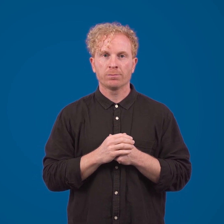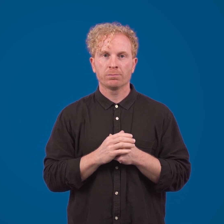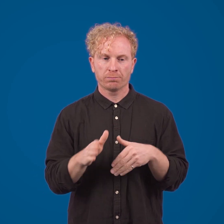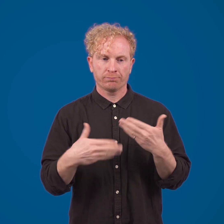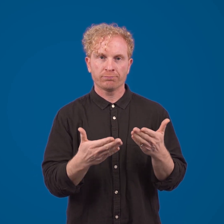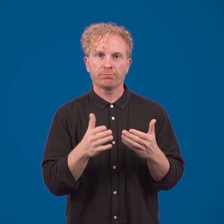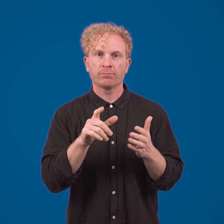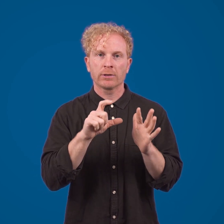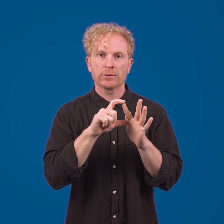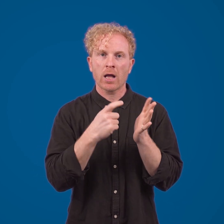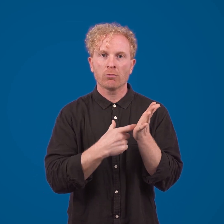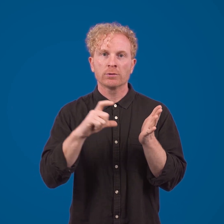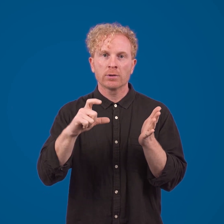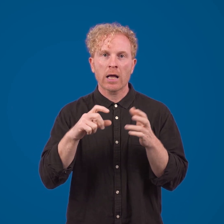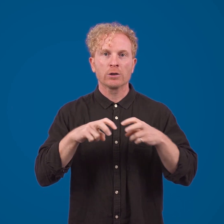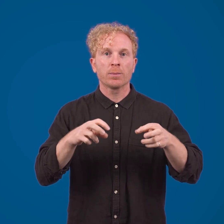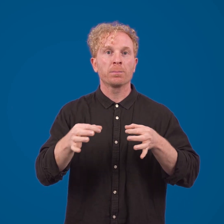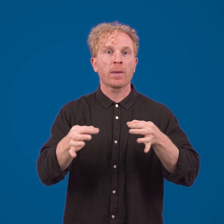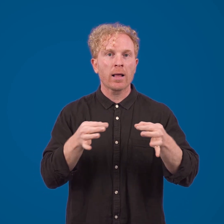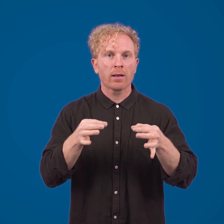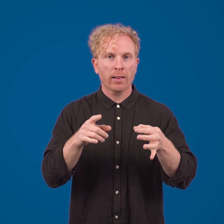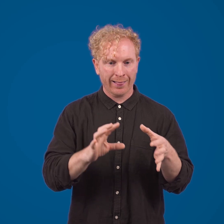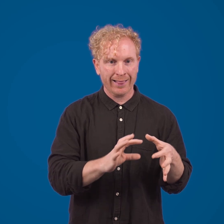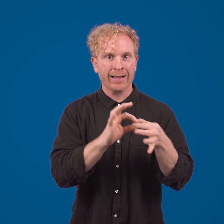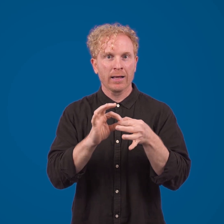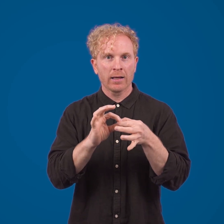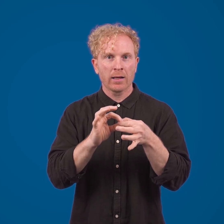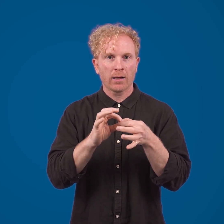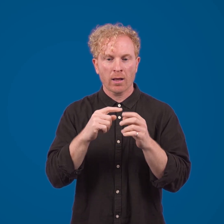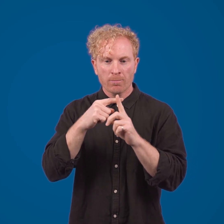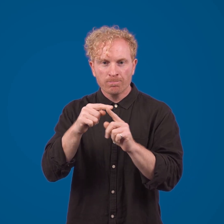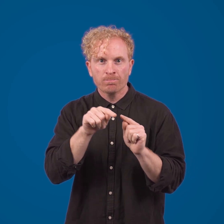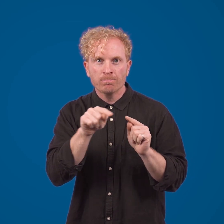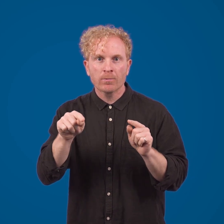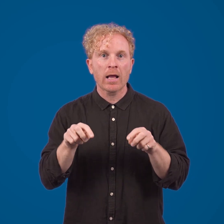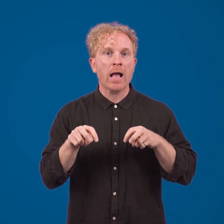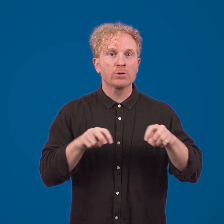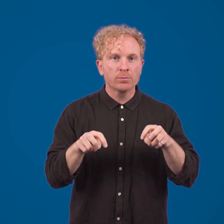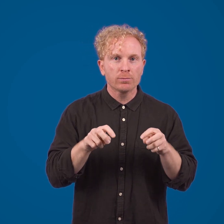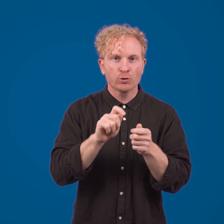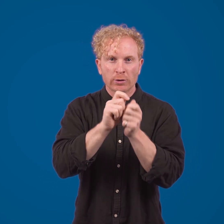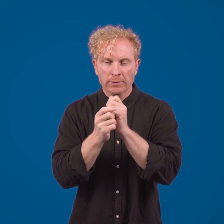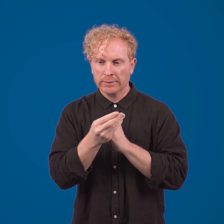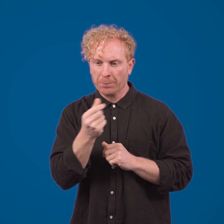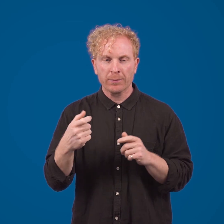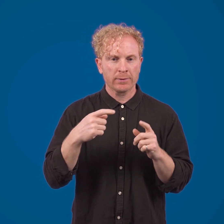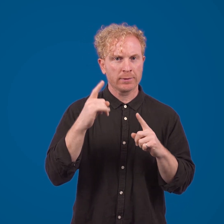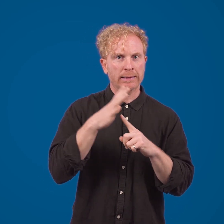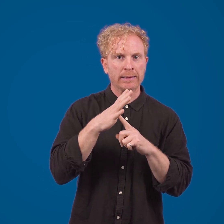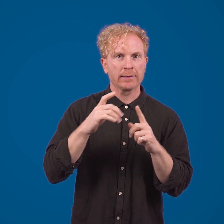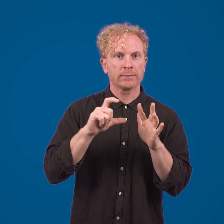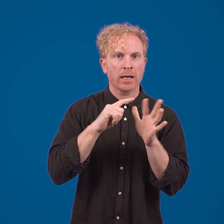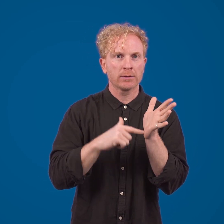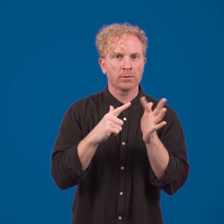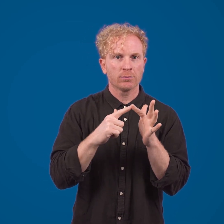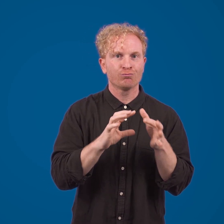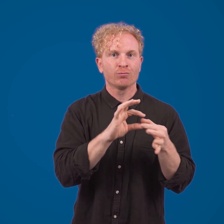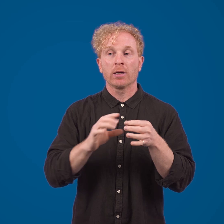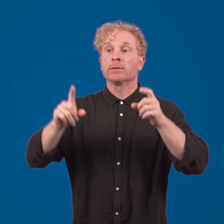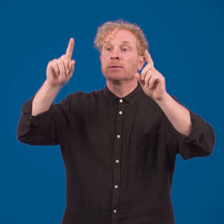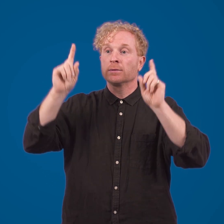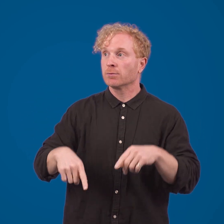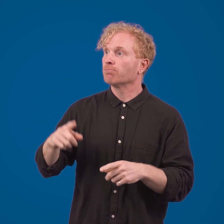Provides a DRC Action Plan that outlines actions to implement some of the key data related recommendations from